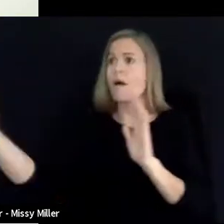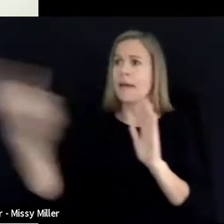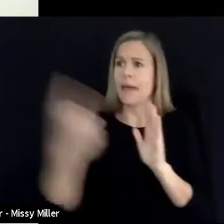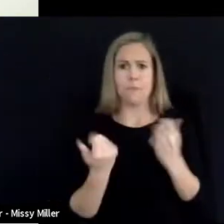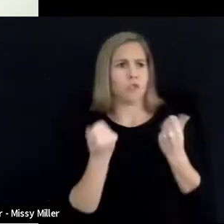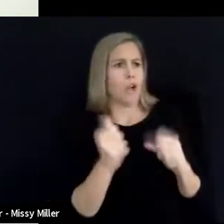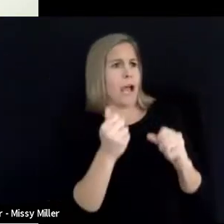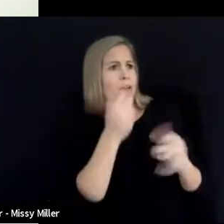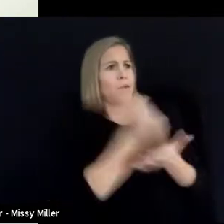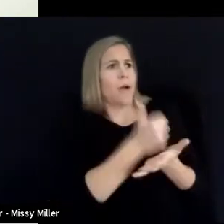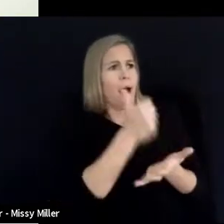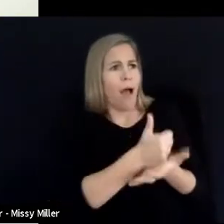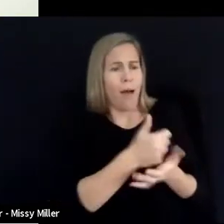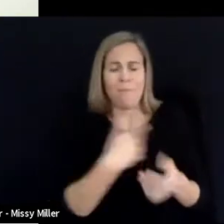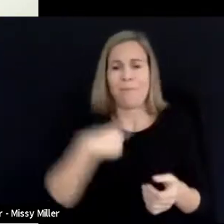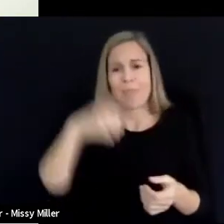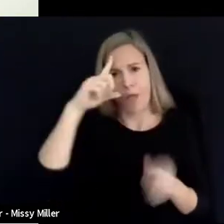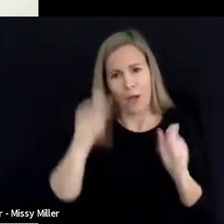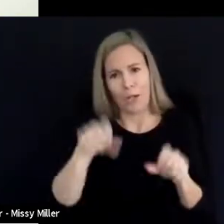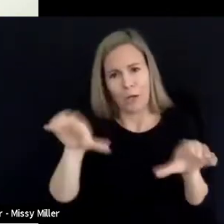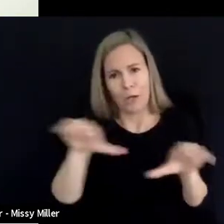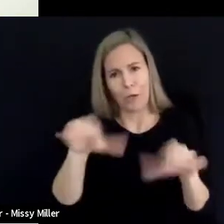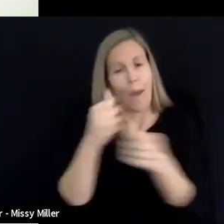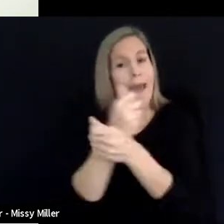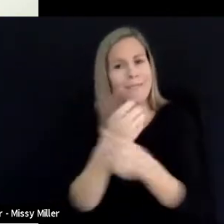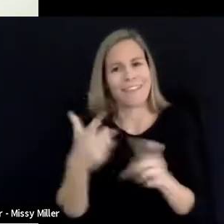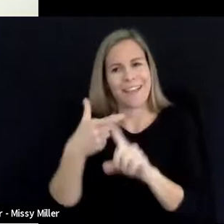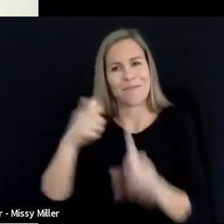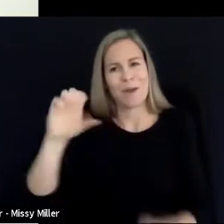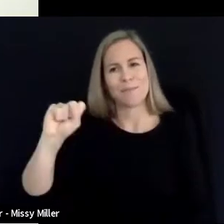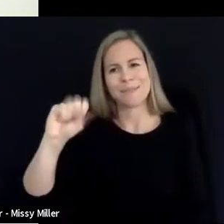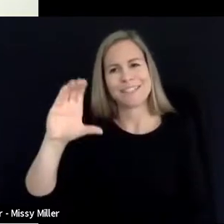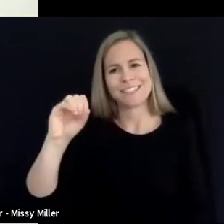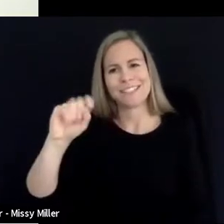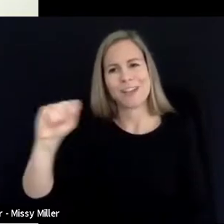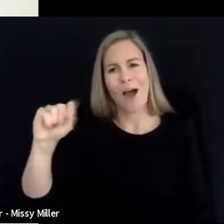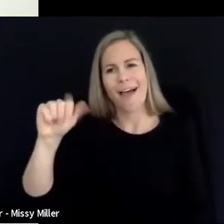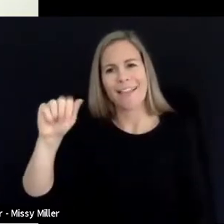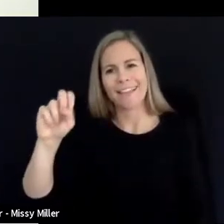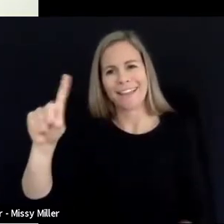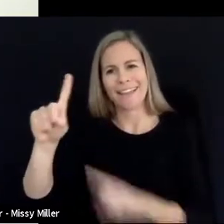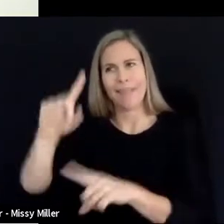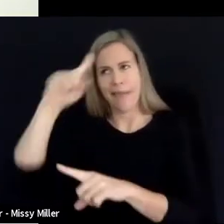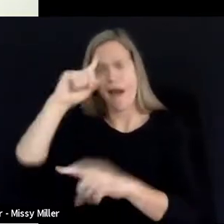He's from Scotland, and I think the Scottish thinks they can cure all things, but it was impossible.